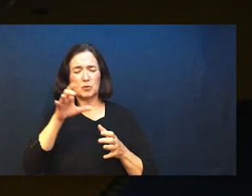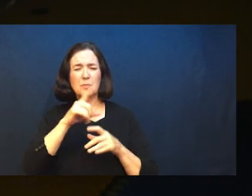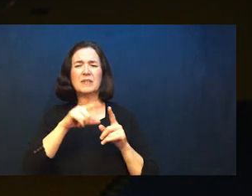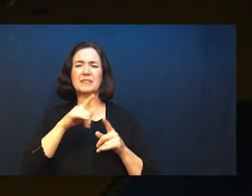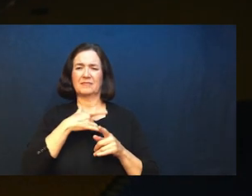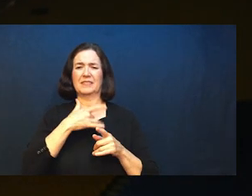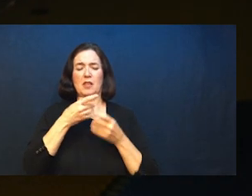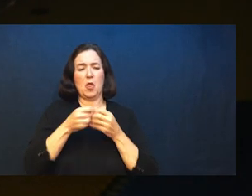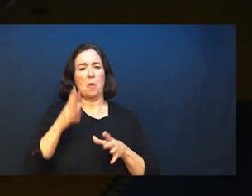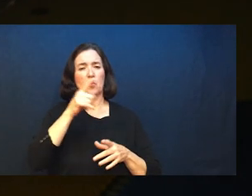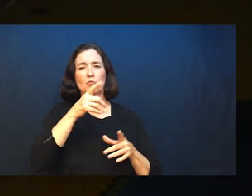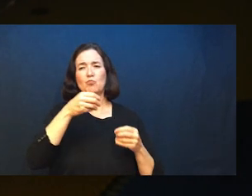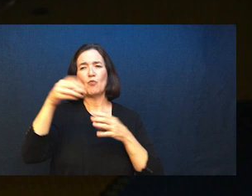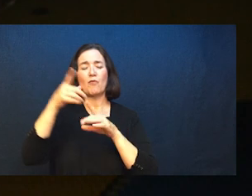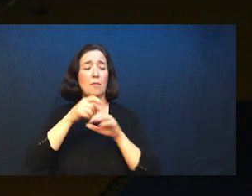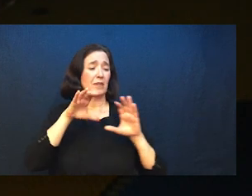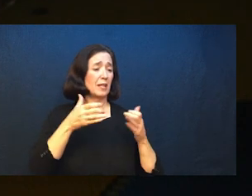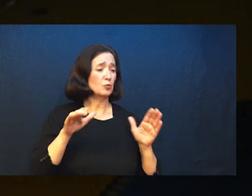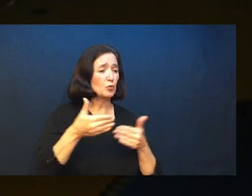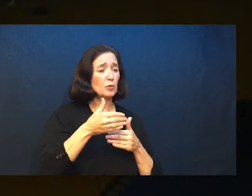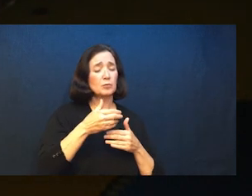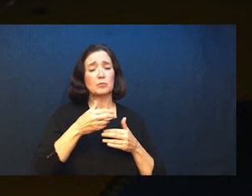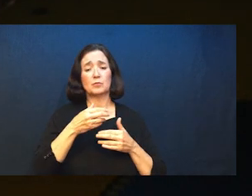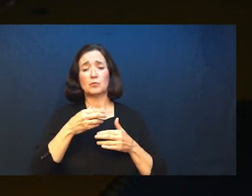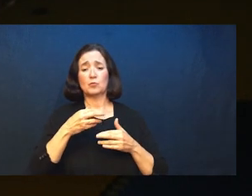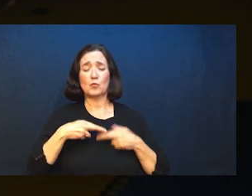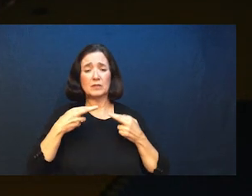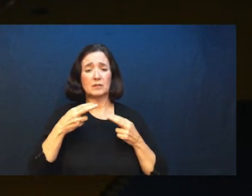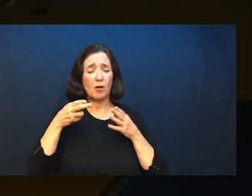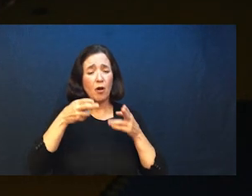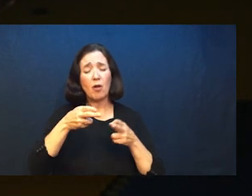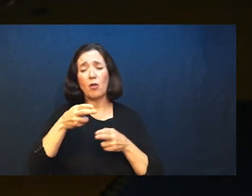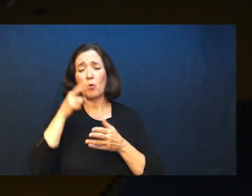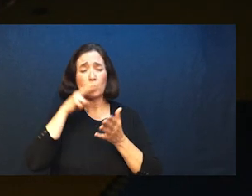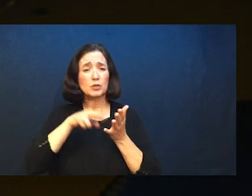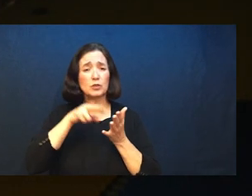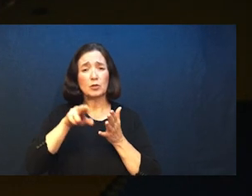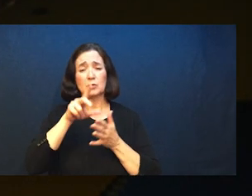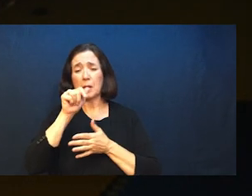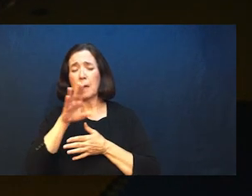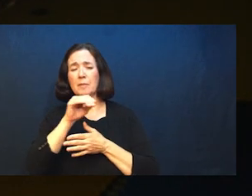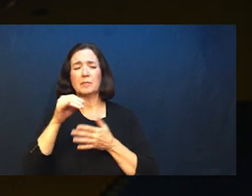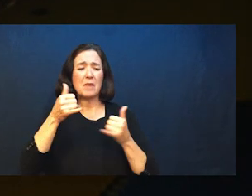but feel a sense of loss knowing that you've moved away from our classrooms, our residence halls, research labs, and fields of play.